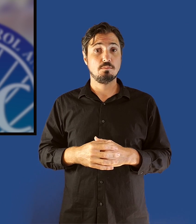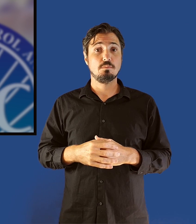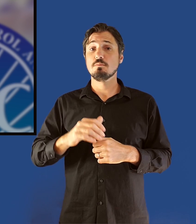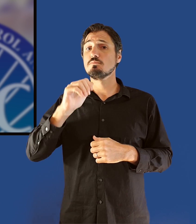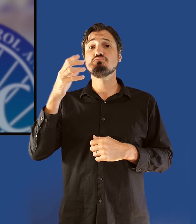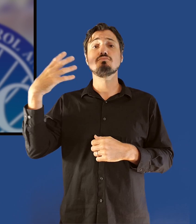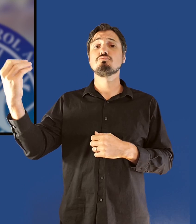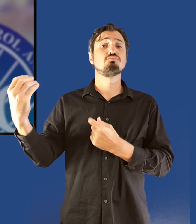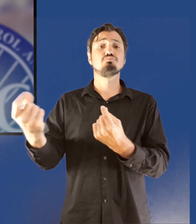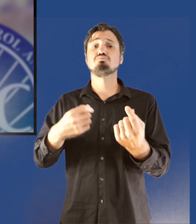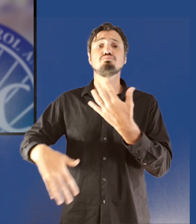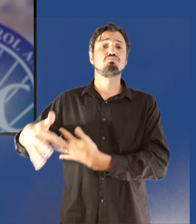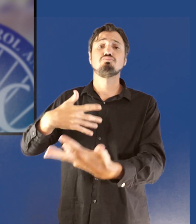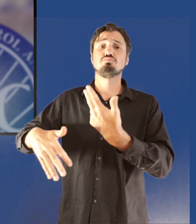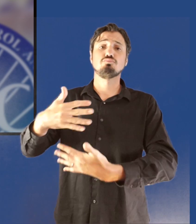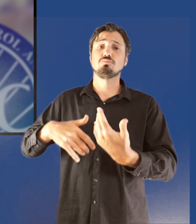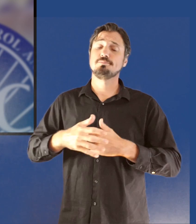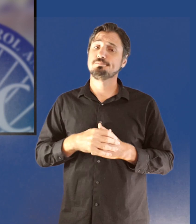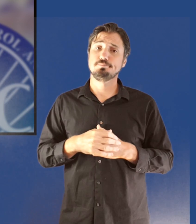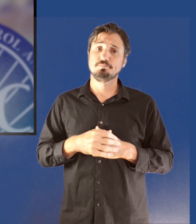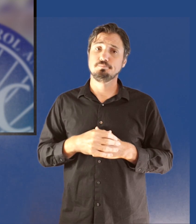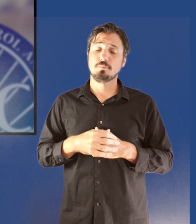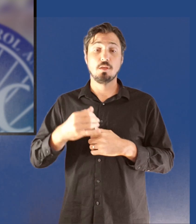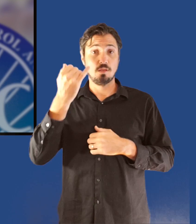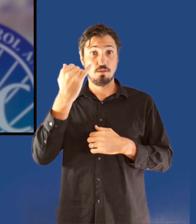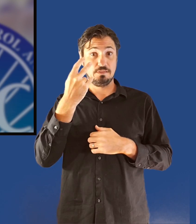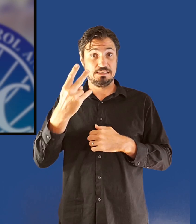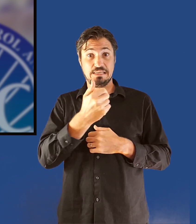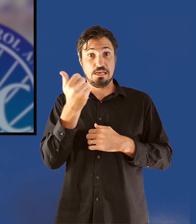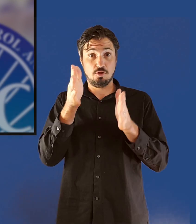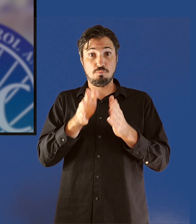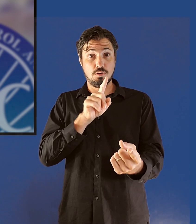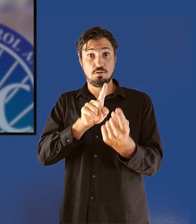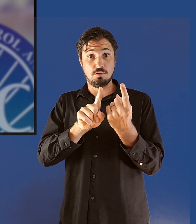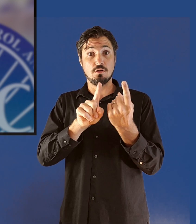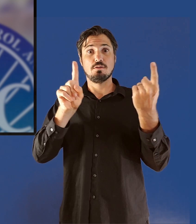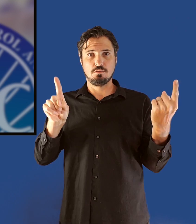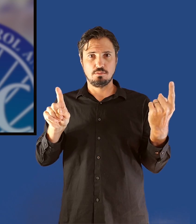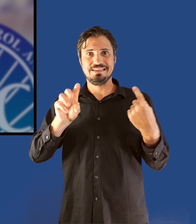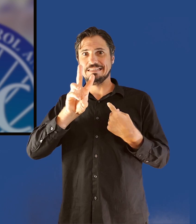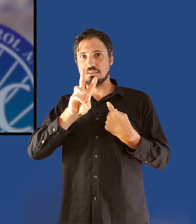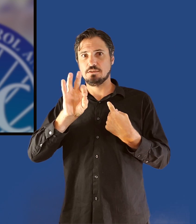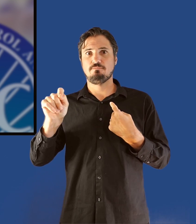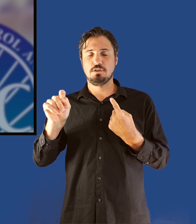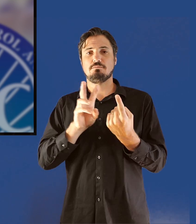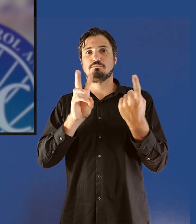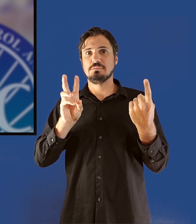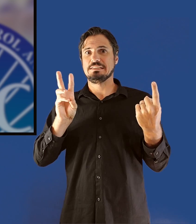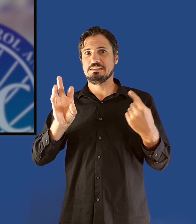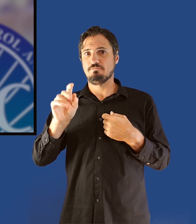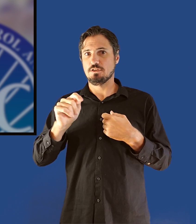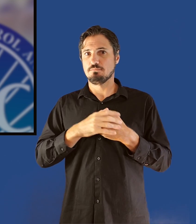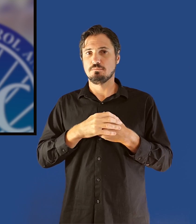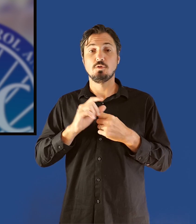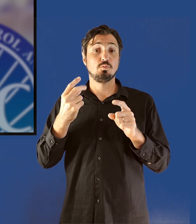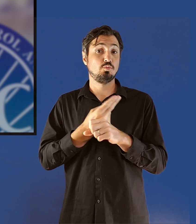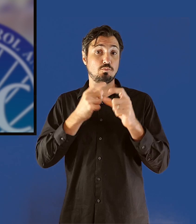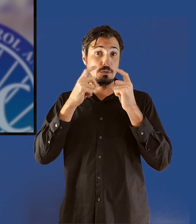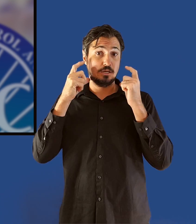Refrain from social gatherings or public outings. If you must interact with people outside of your home, keep a distance of 6 feet of separation, and wear a mask